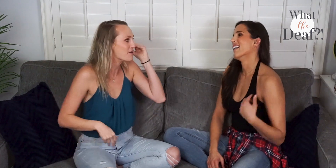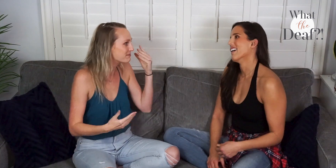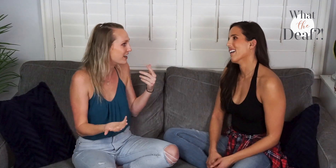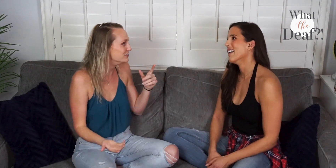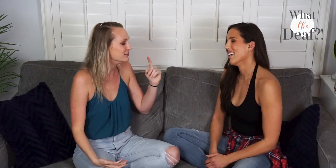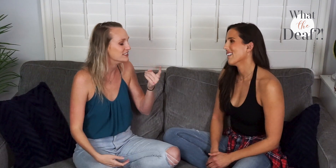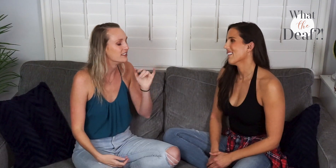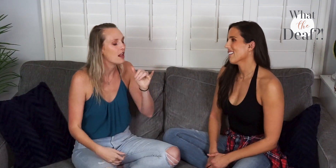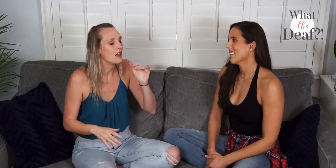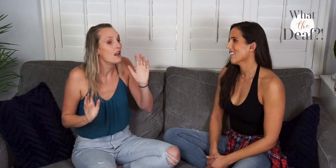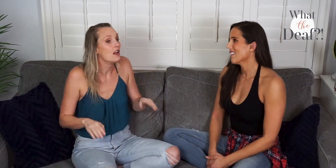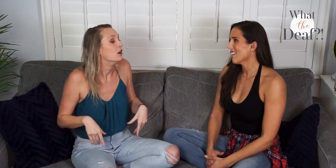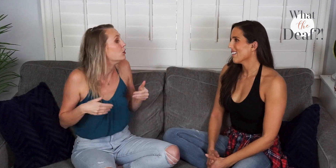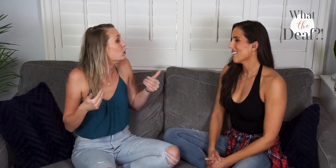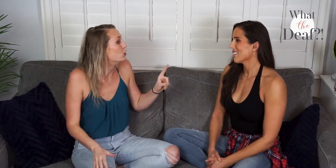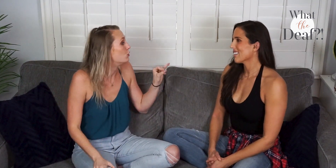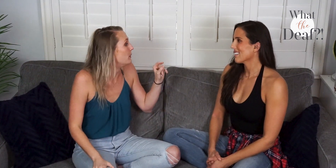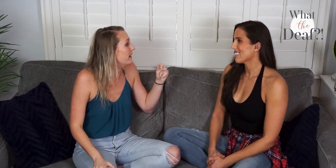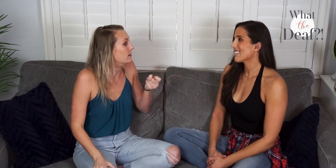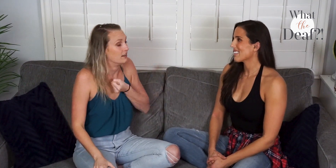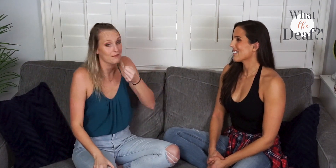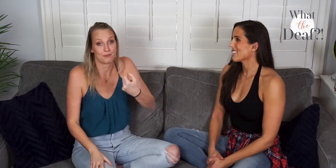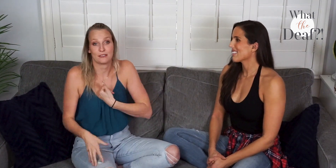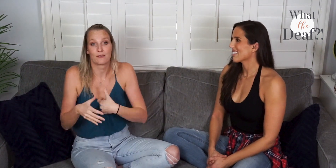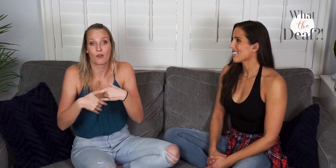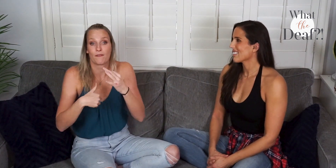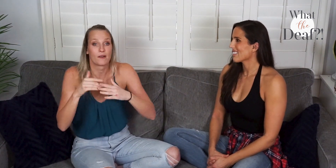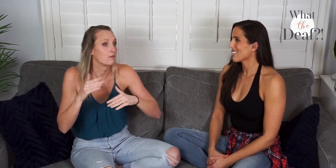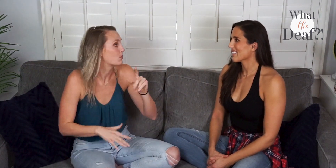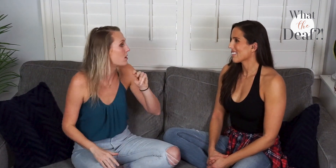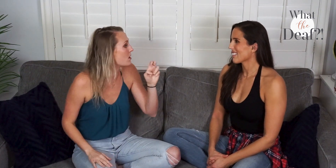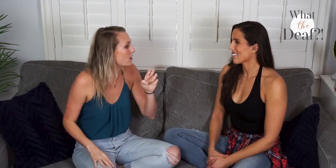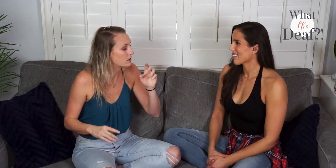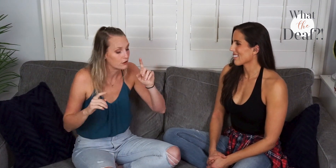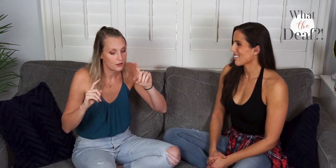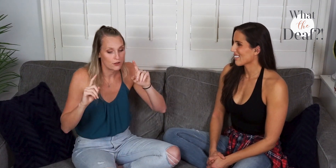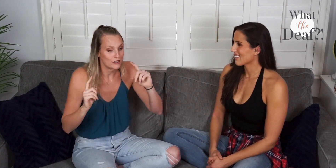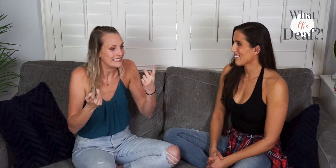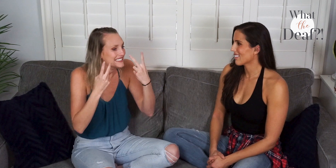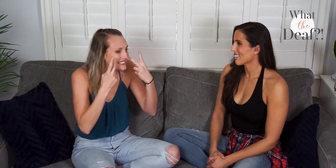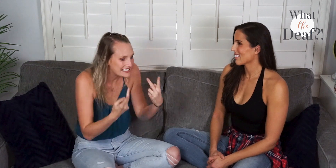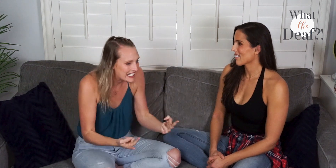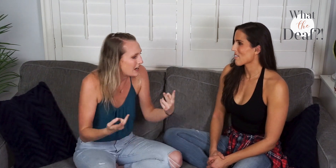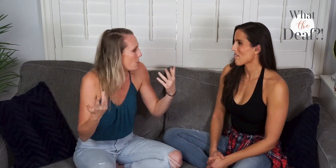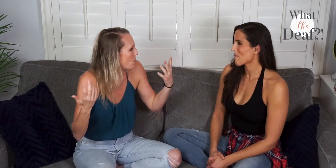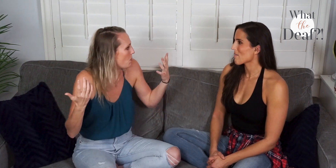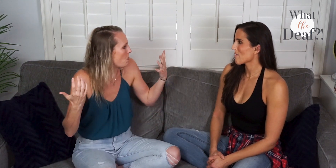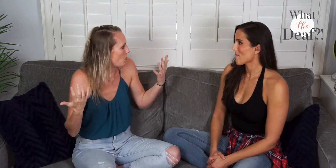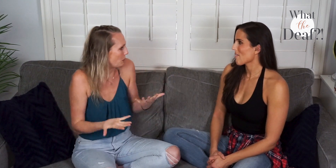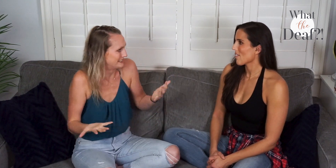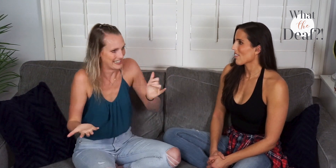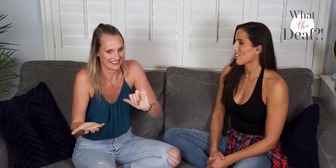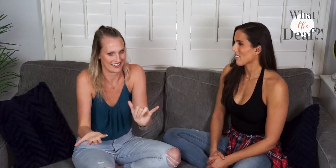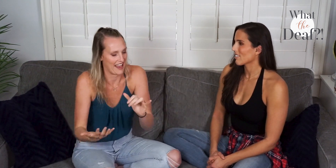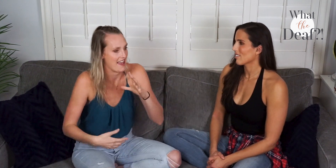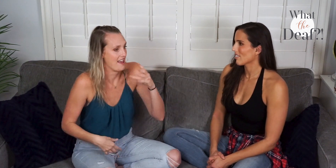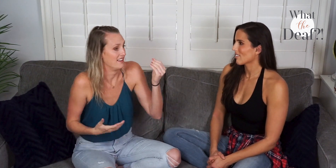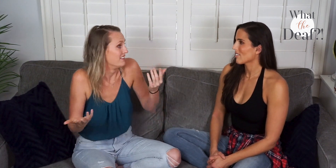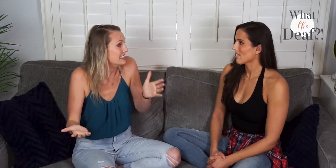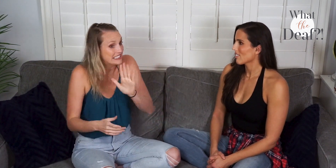at your house until you get back." I'm like, you know what? Let's just do it. I took myself out of my comfort zone and decided to just see what it was gonna be like.